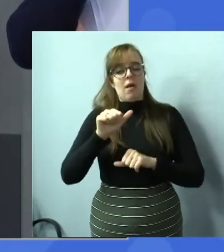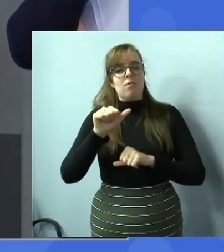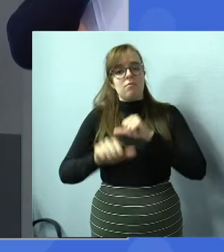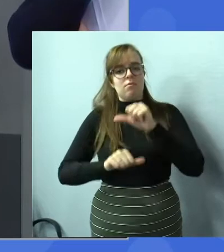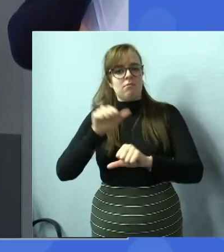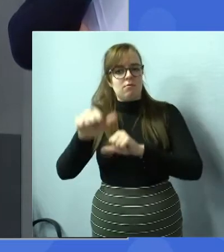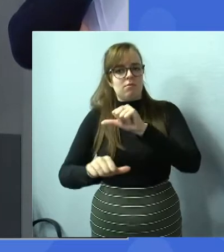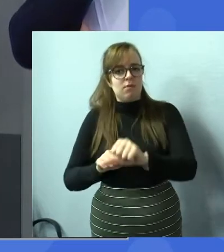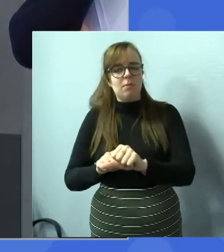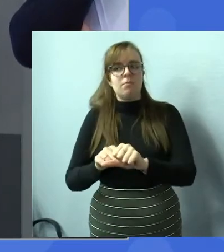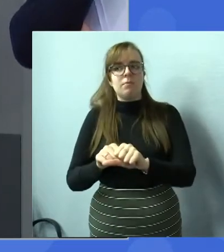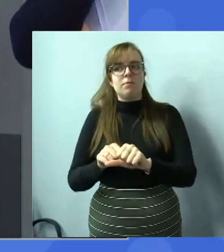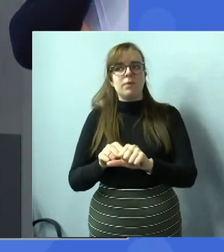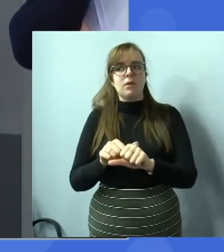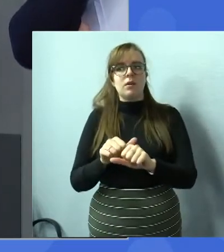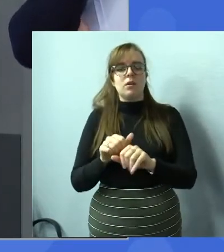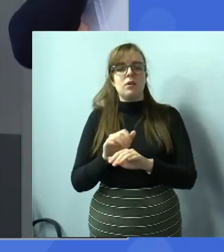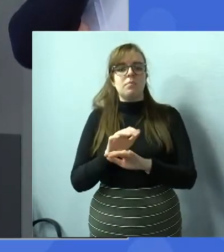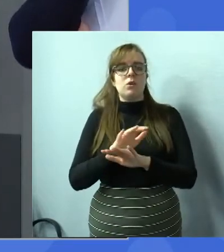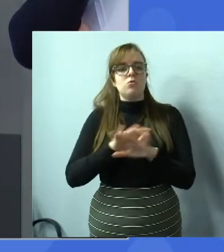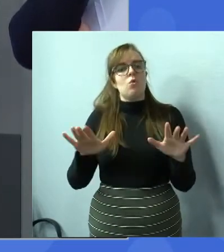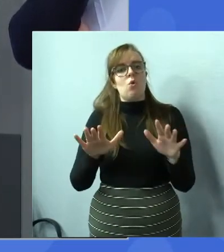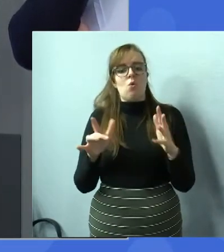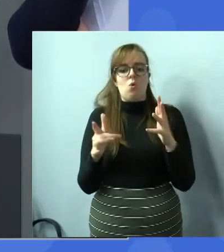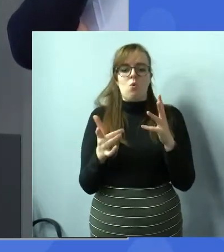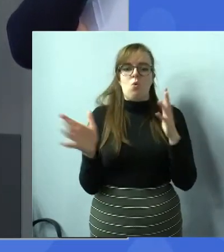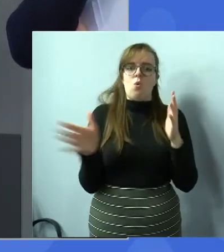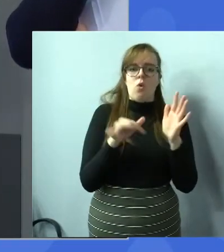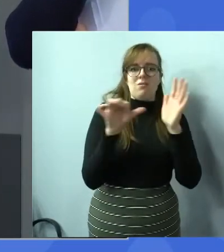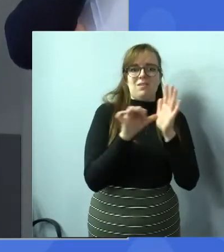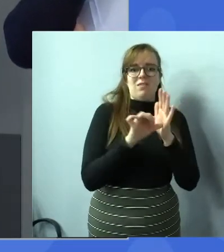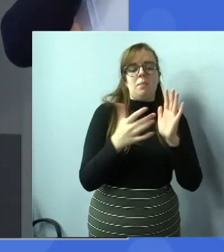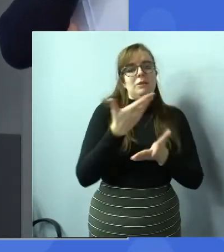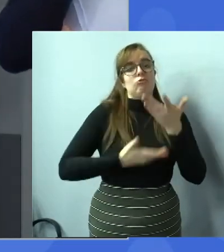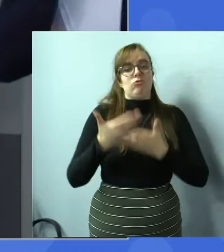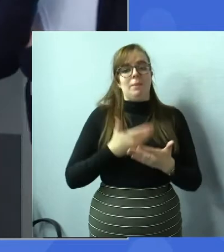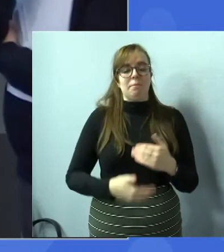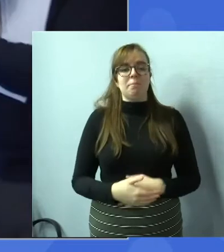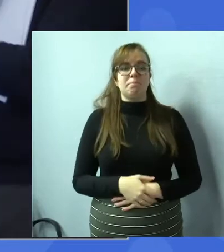necessarily encountering that all of the difficulties that chris has described